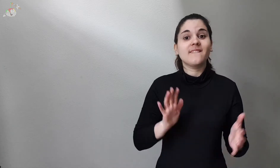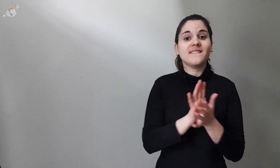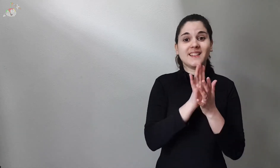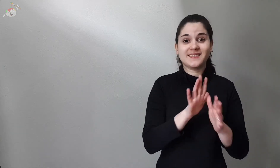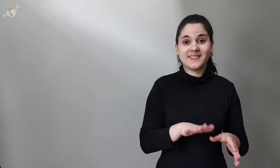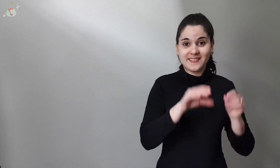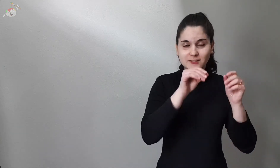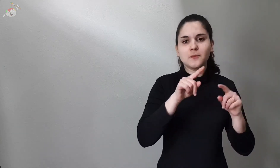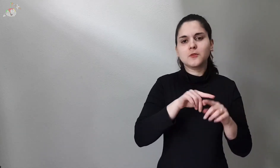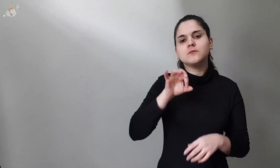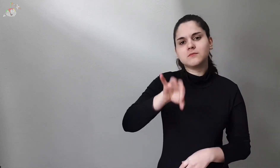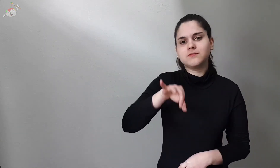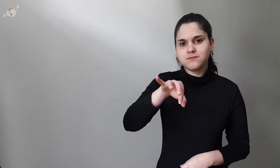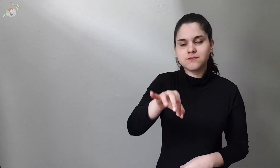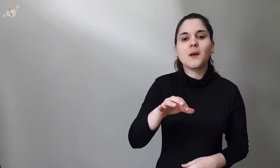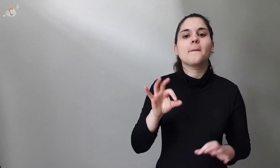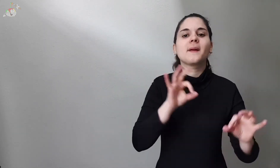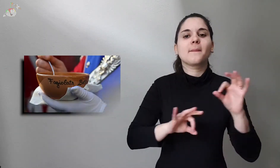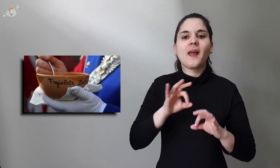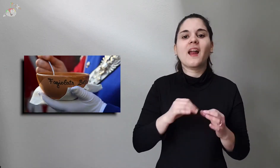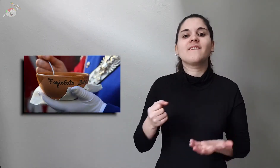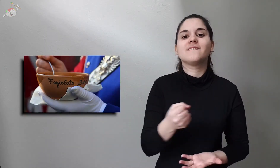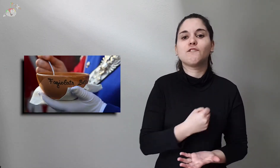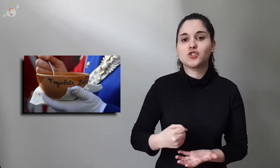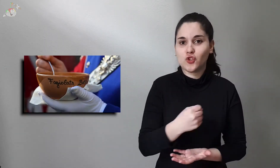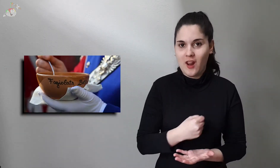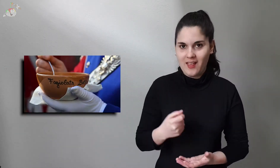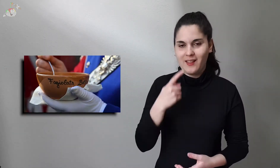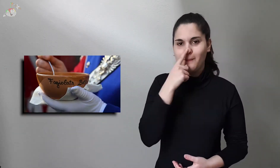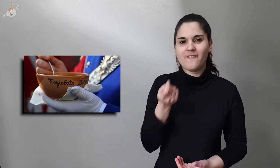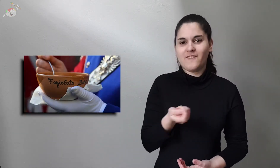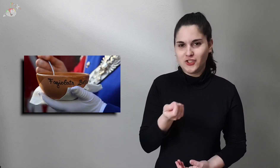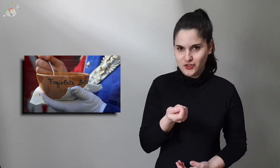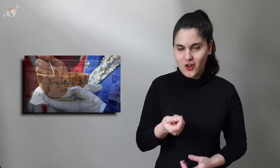From the beginning of the party, beans are often prepared